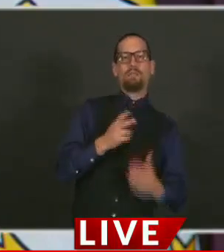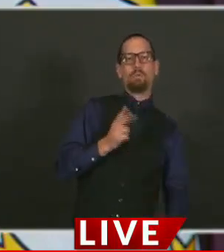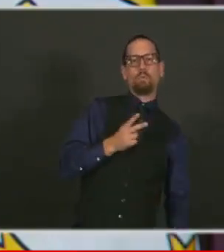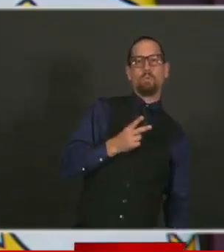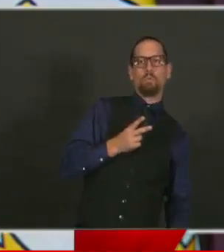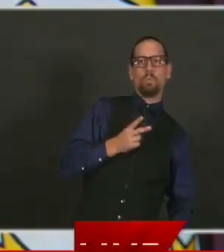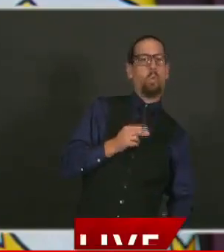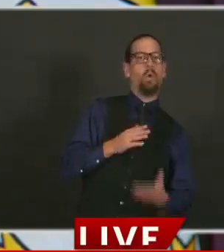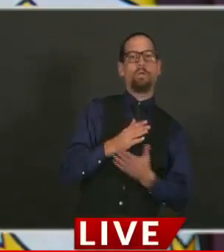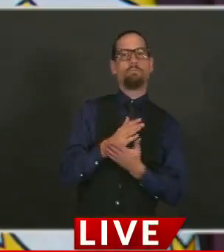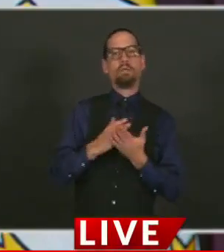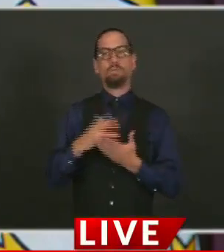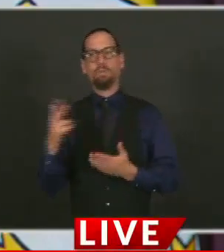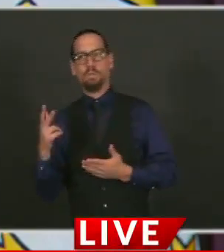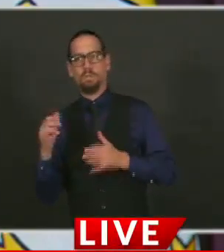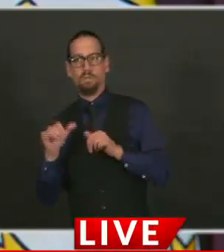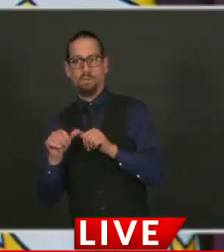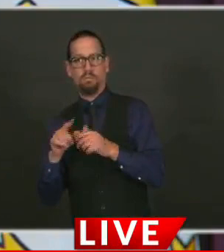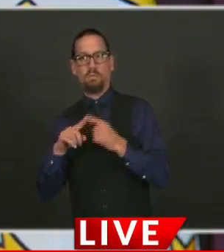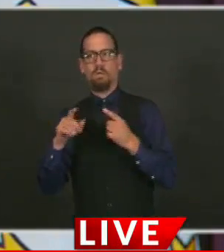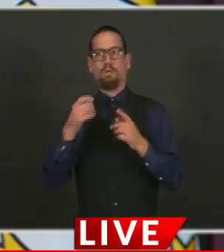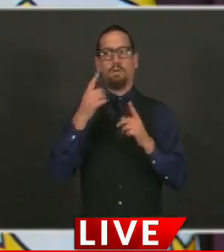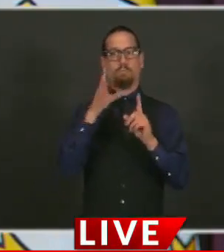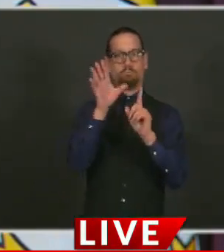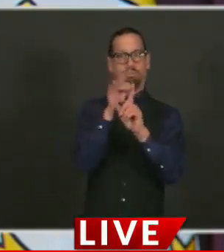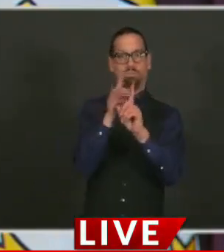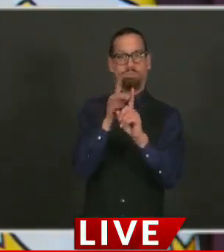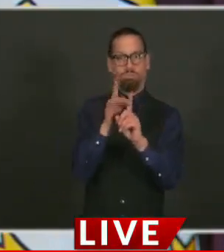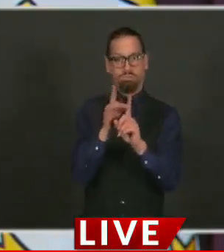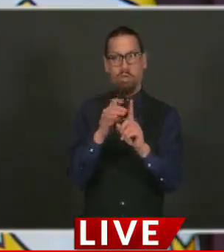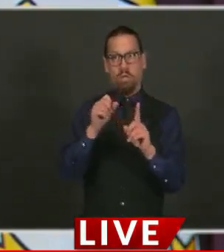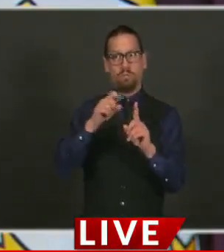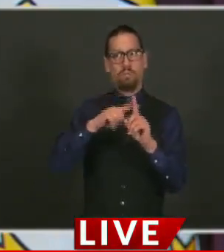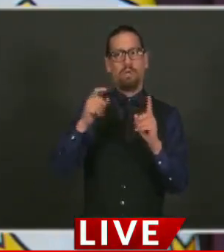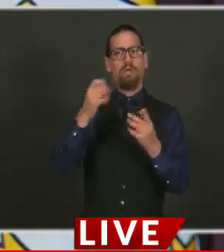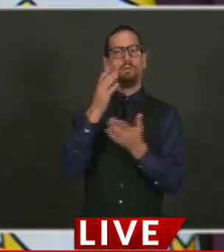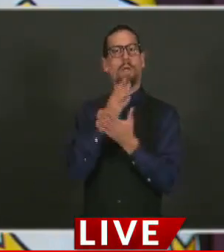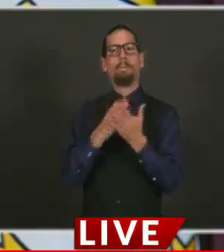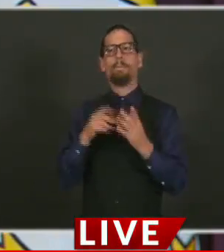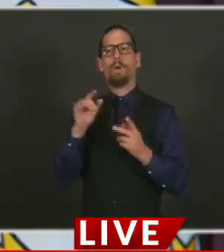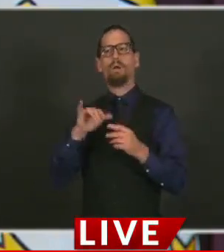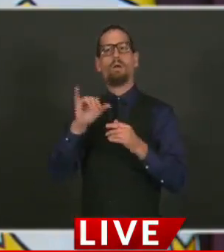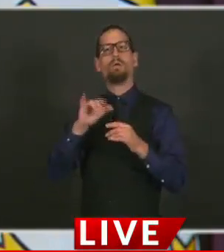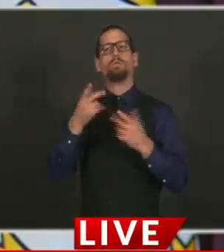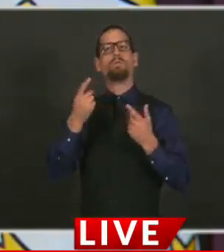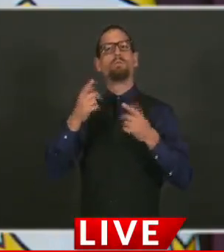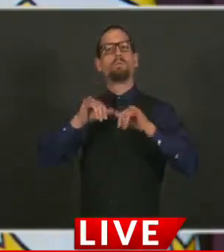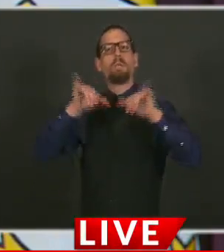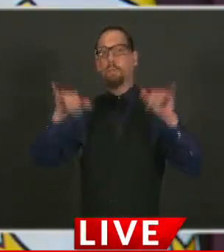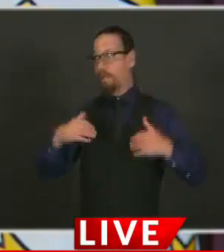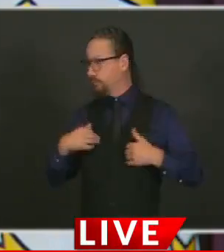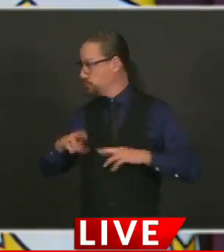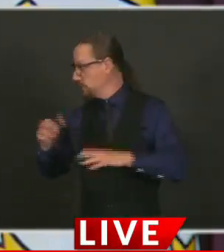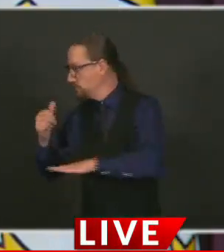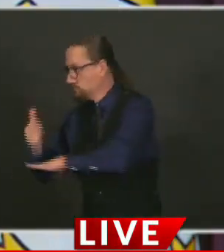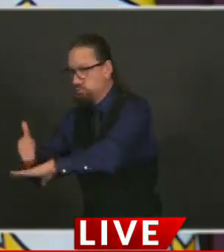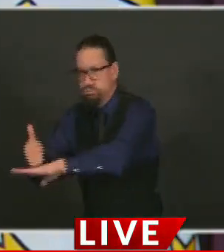GO BACK. SOME OF IT IS CASES, BUT A LOT OF IT IS OPERATIONAL READINESS.